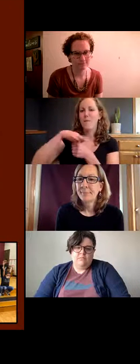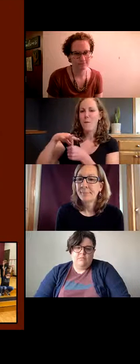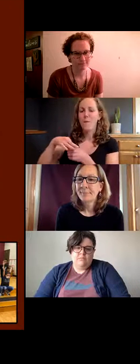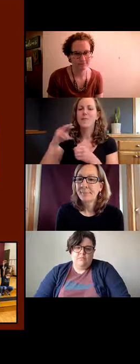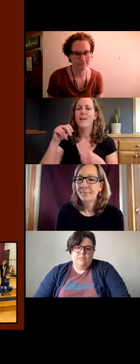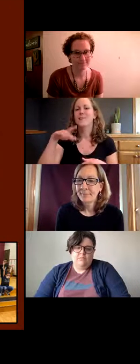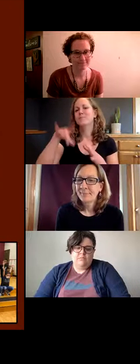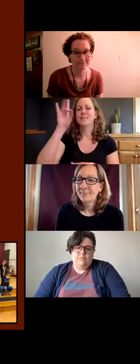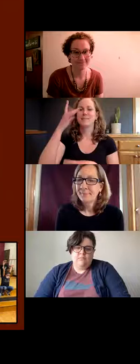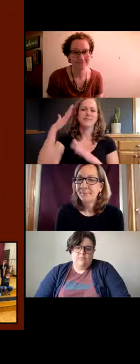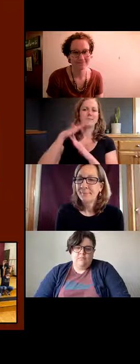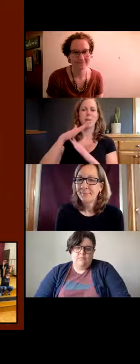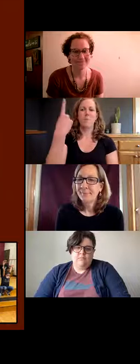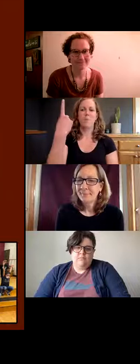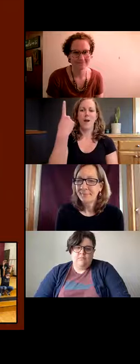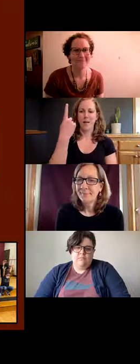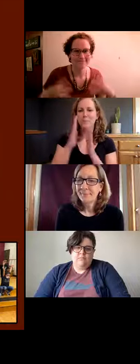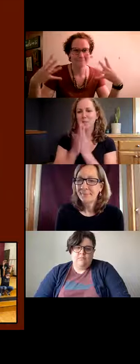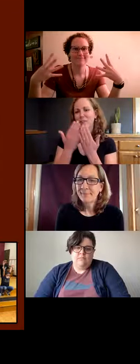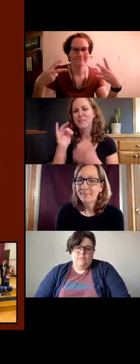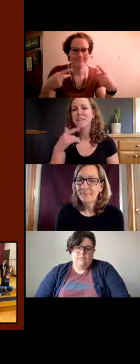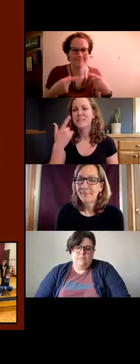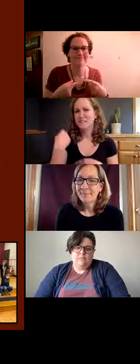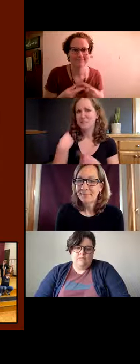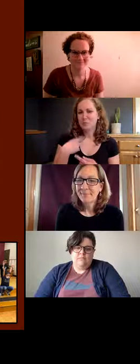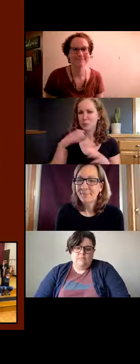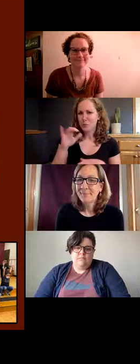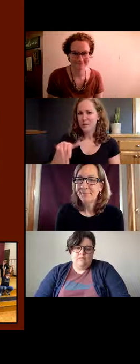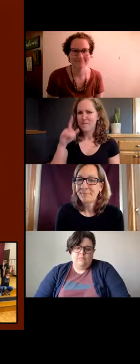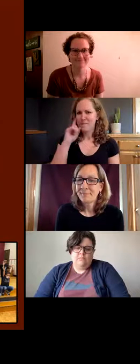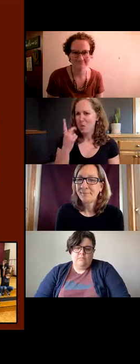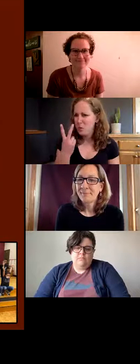As they read, they also vote and pick the top one out of those books. So we